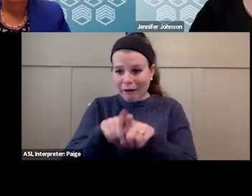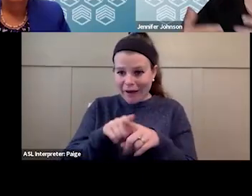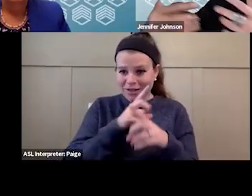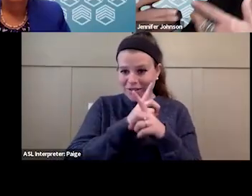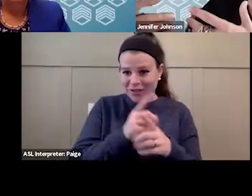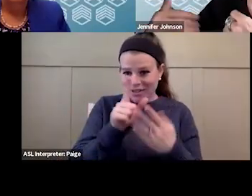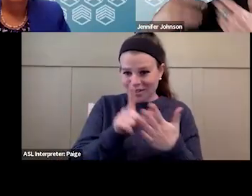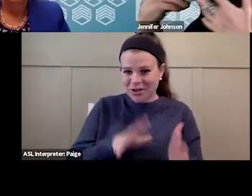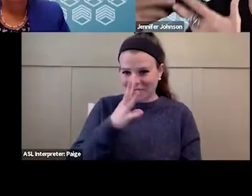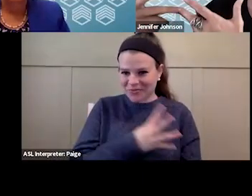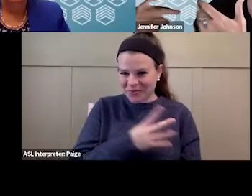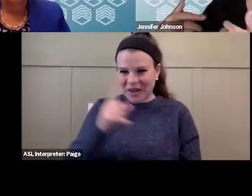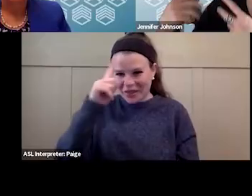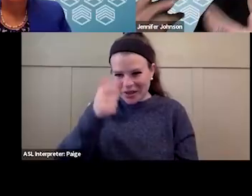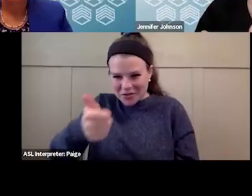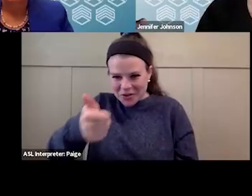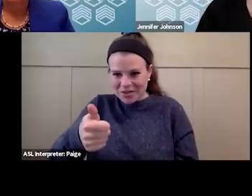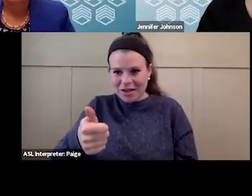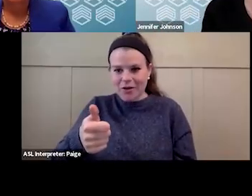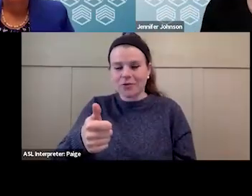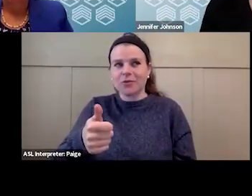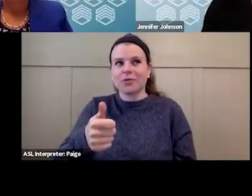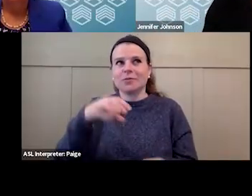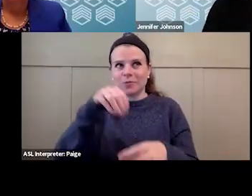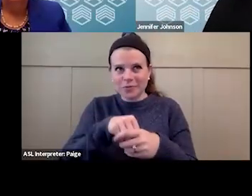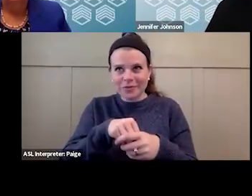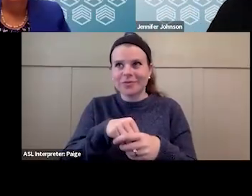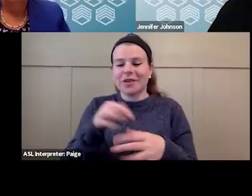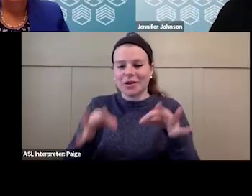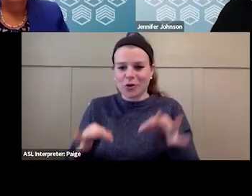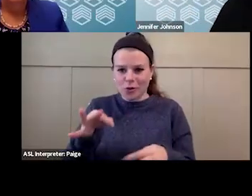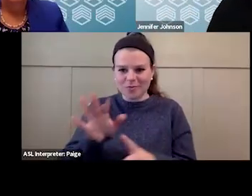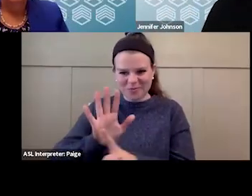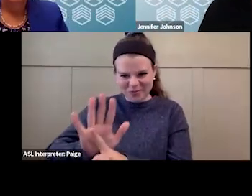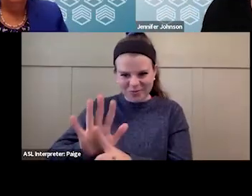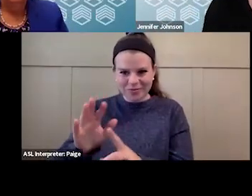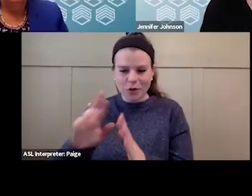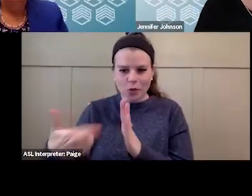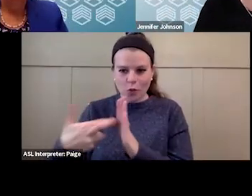that and think of your own self in your position in the courtroom. Um, it's just a default that I have, I guess.